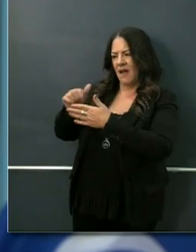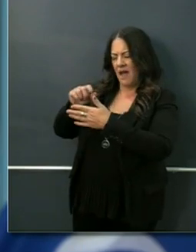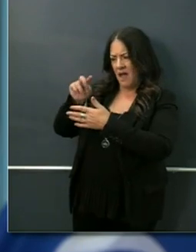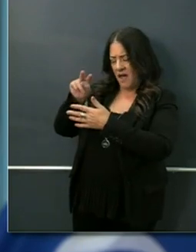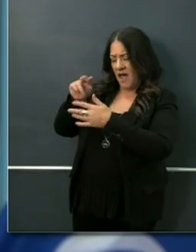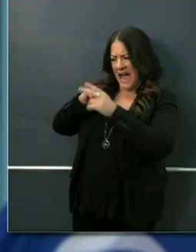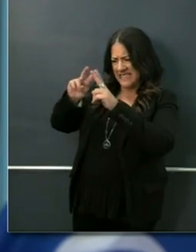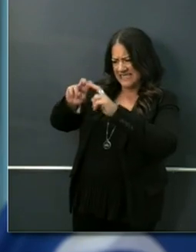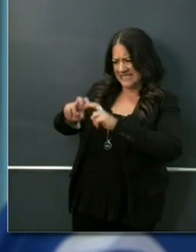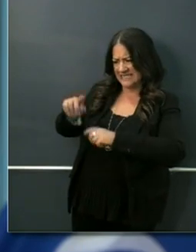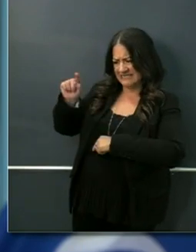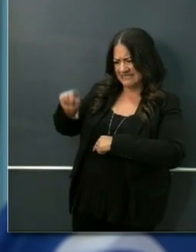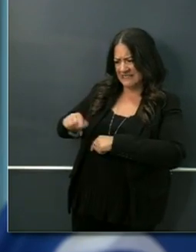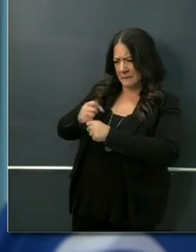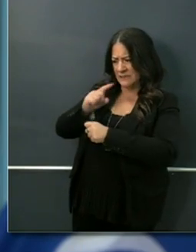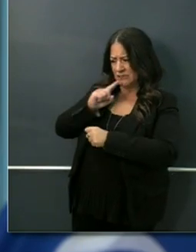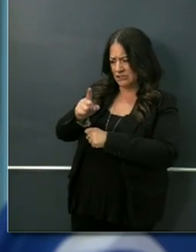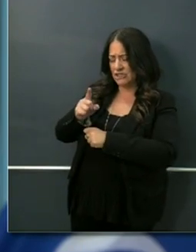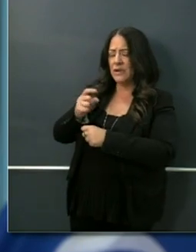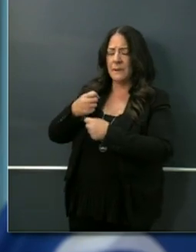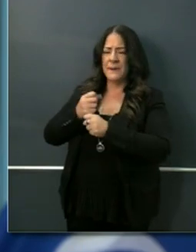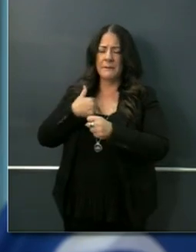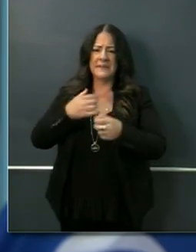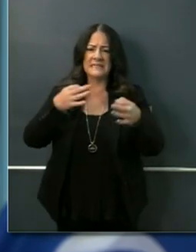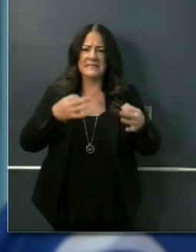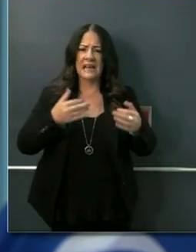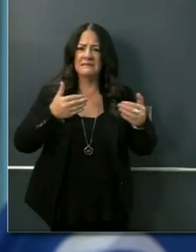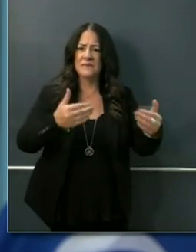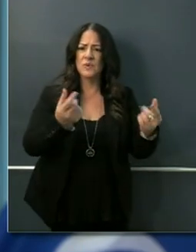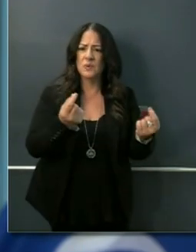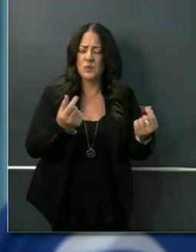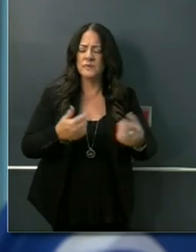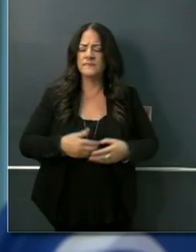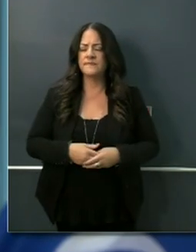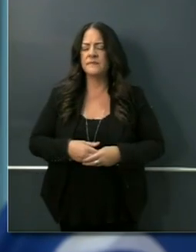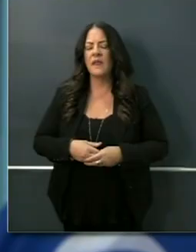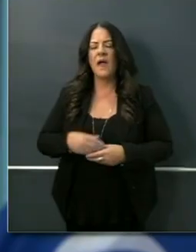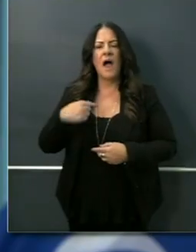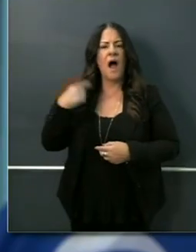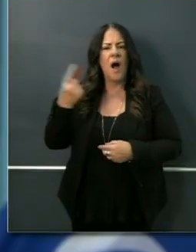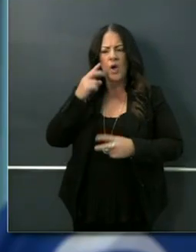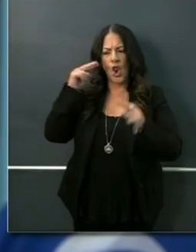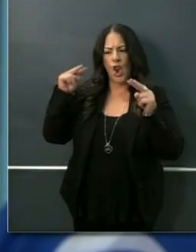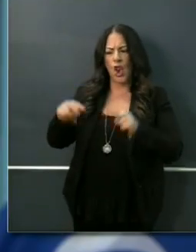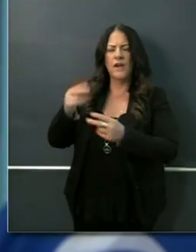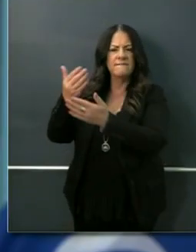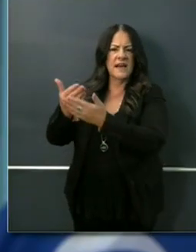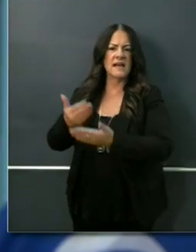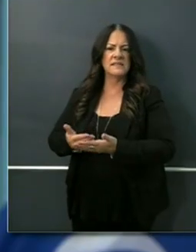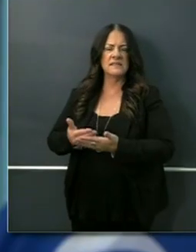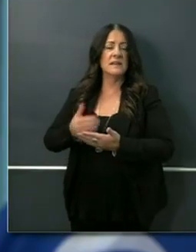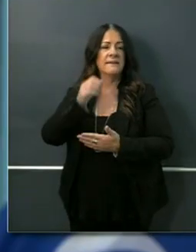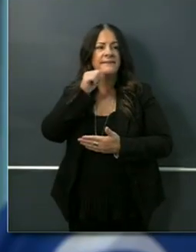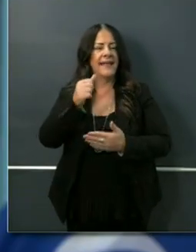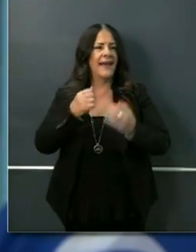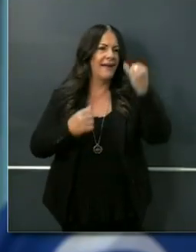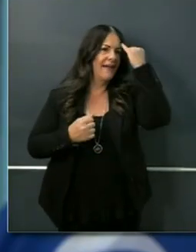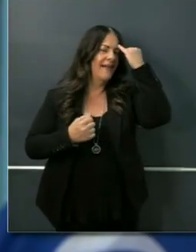AT-HOME ORDER. IT WILL BE THOSE INDICATORS THAT DRIVE OUR DECISION-MAKING. WE DON'T DEBATE DATES.